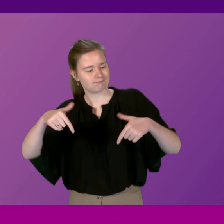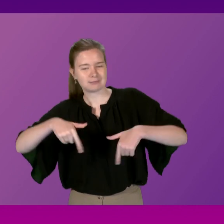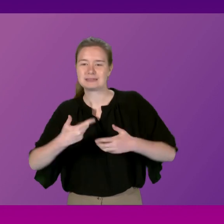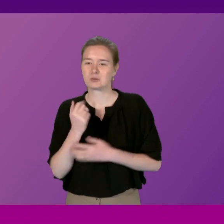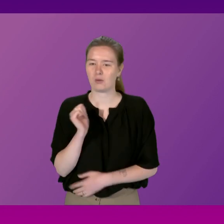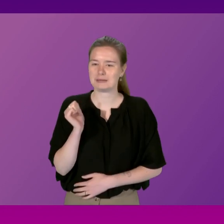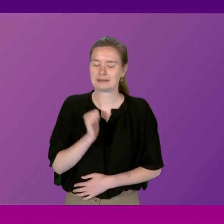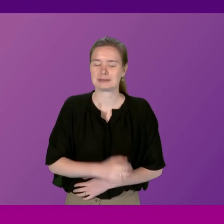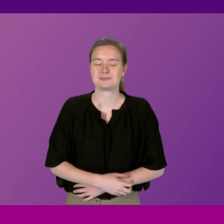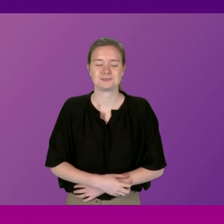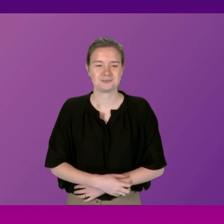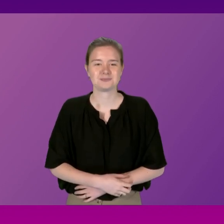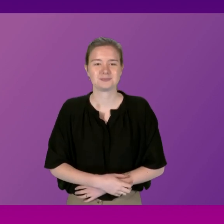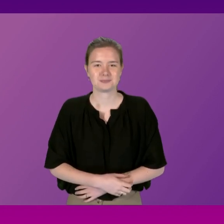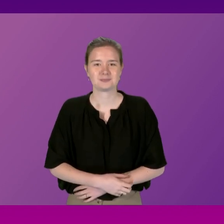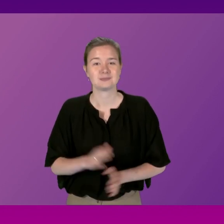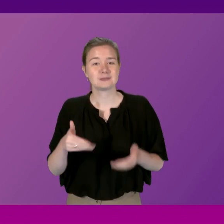There is much in the motion that we can welcome.